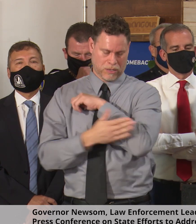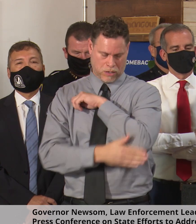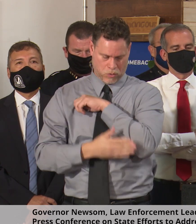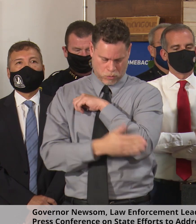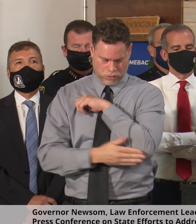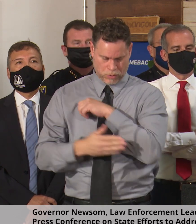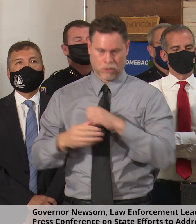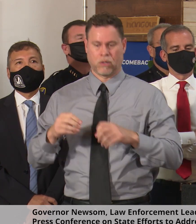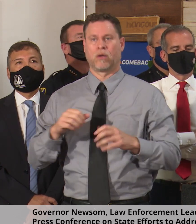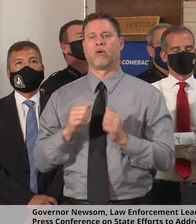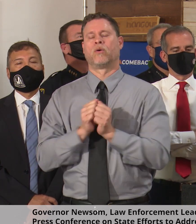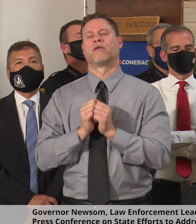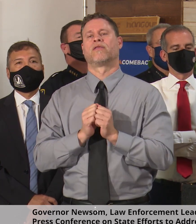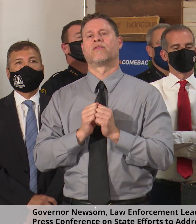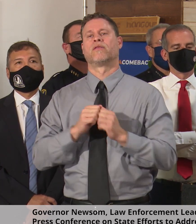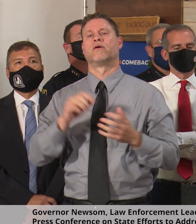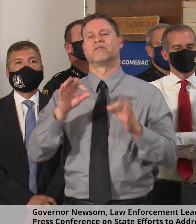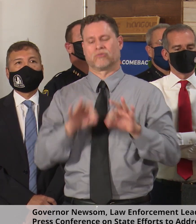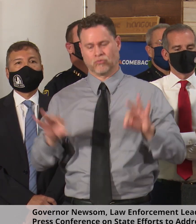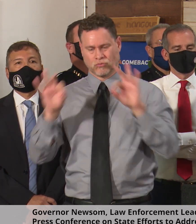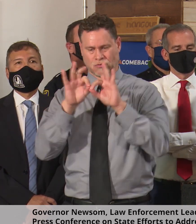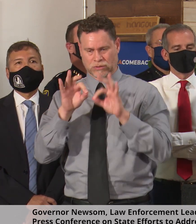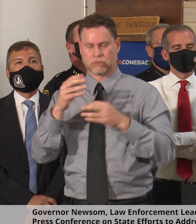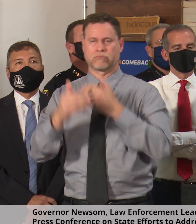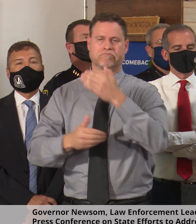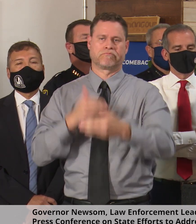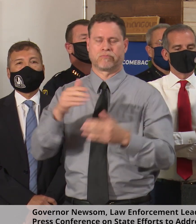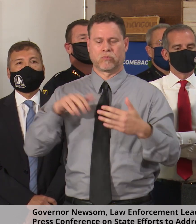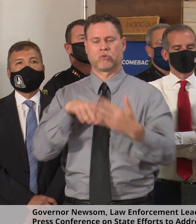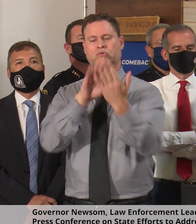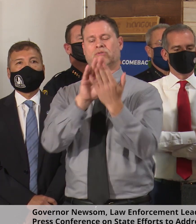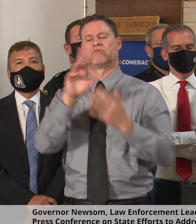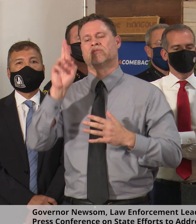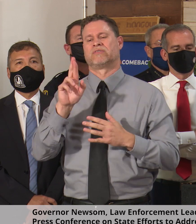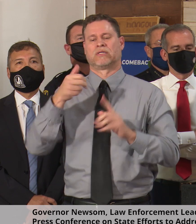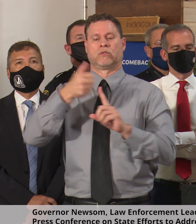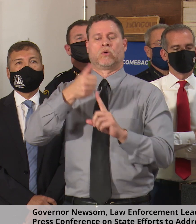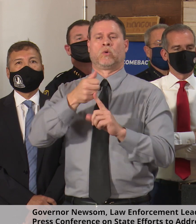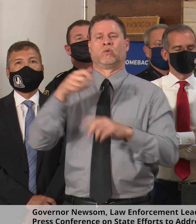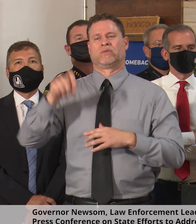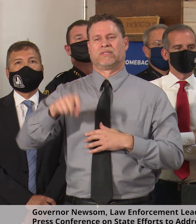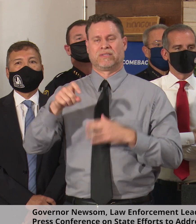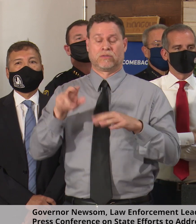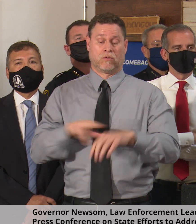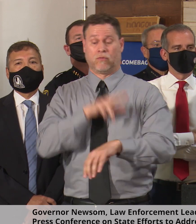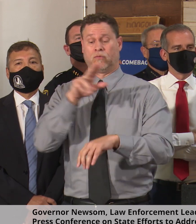Laura's law as a critical step in addressing Riverside's own needs but of course people